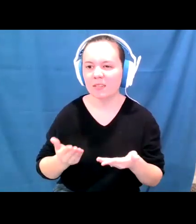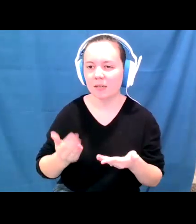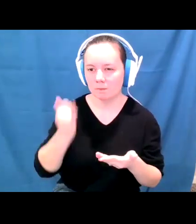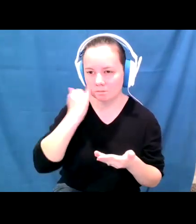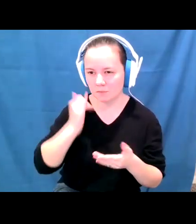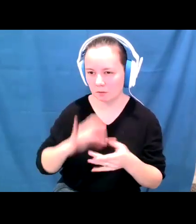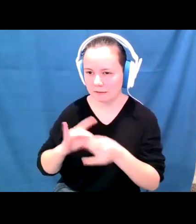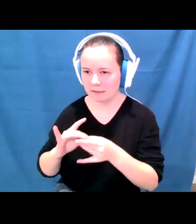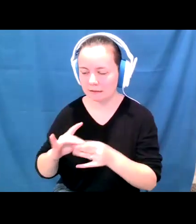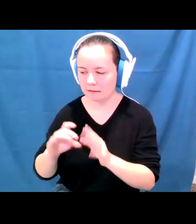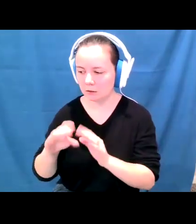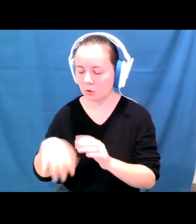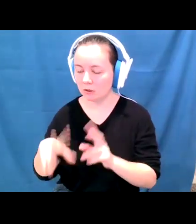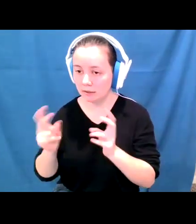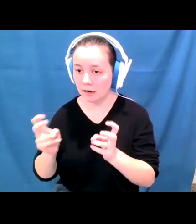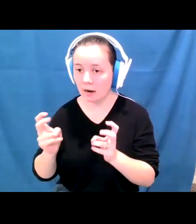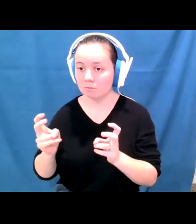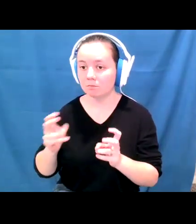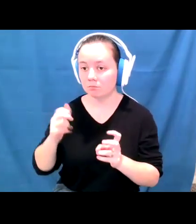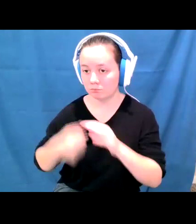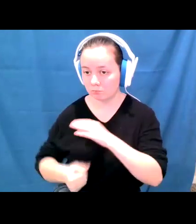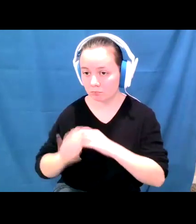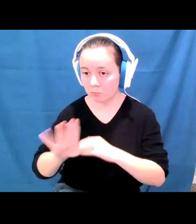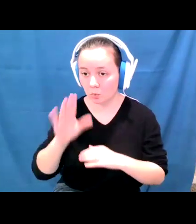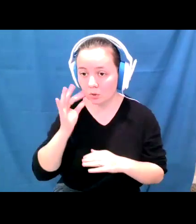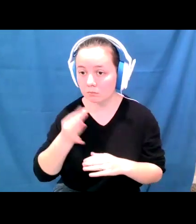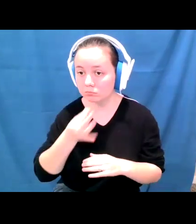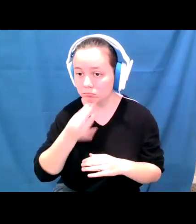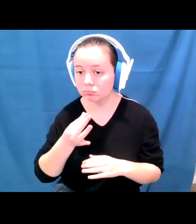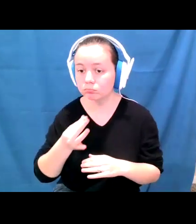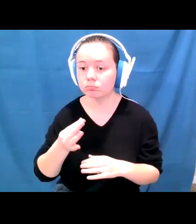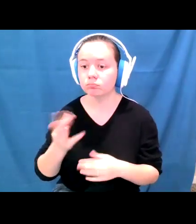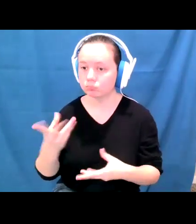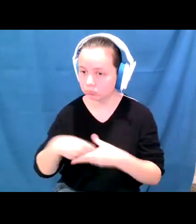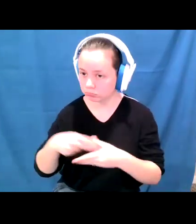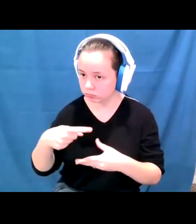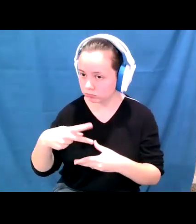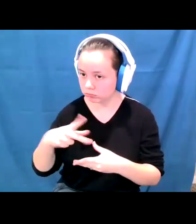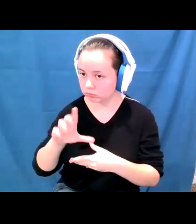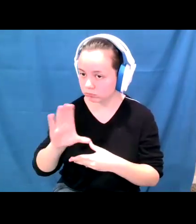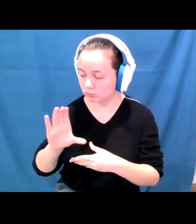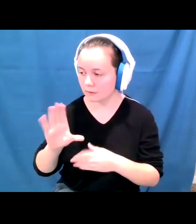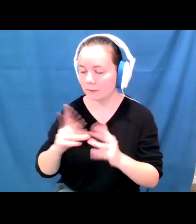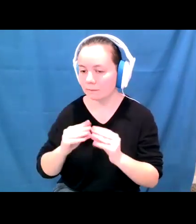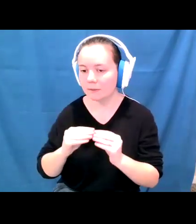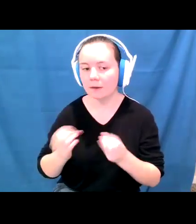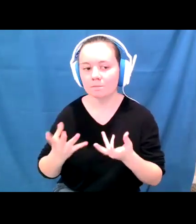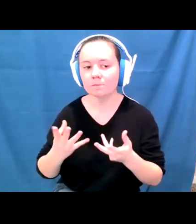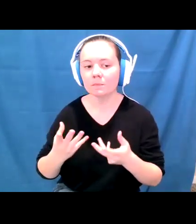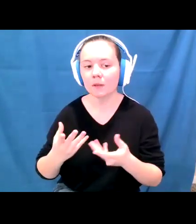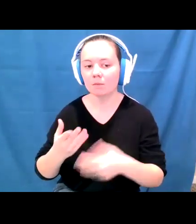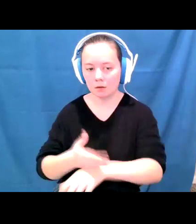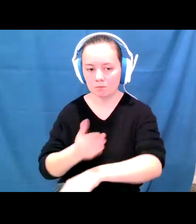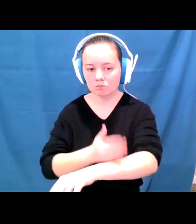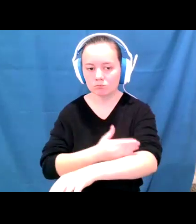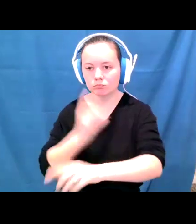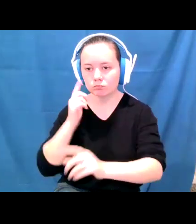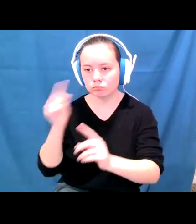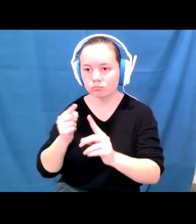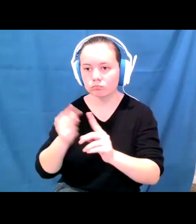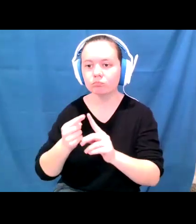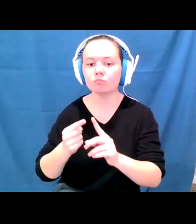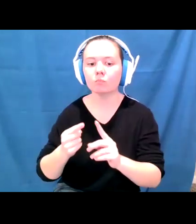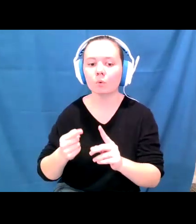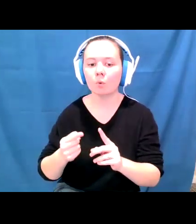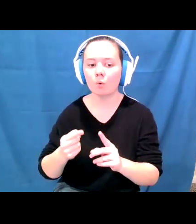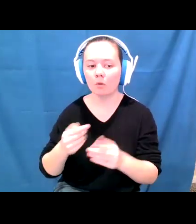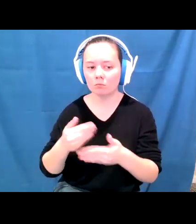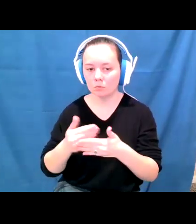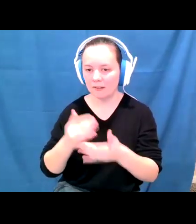and obviously, of course, participating in the PLC meetings, and then making progress along selected goals in addition to participating in a meeting at the end of our PLC experience.